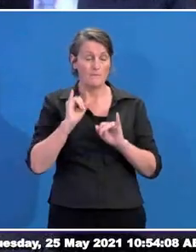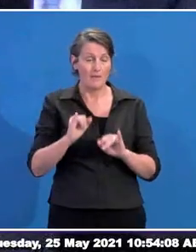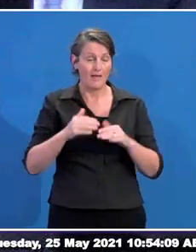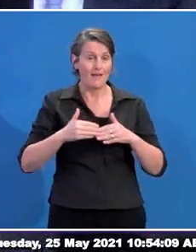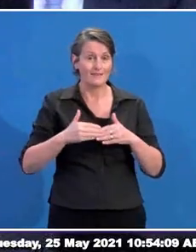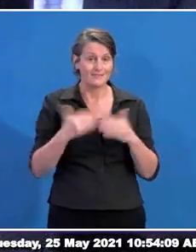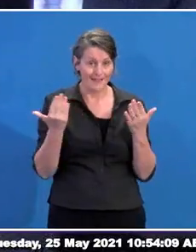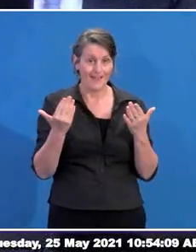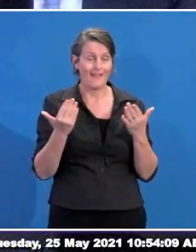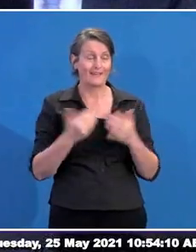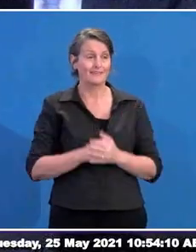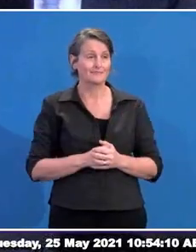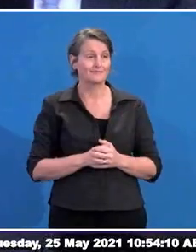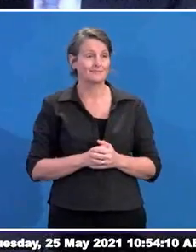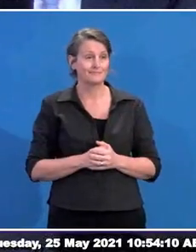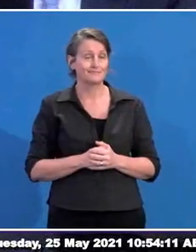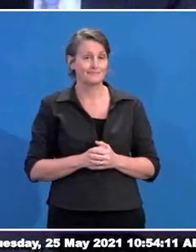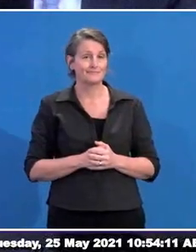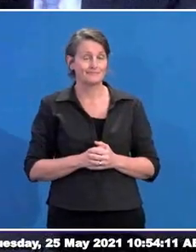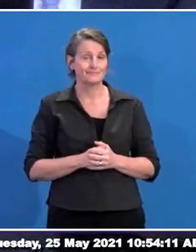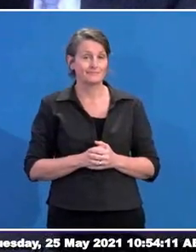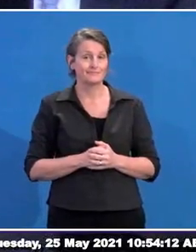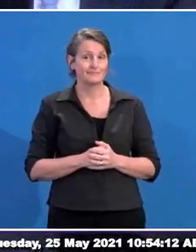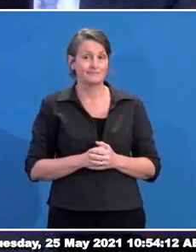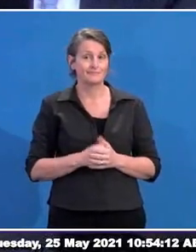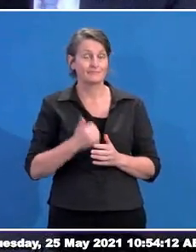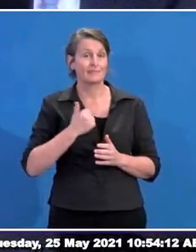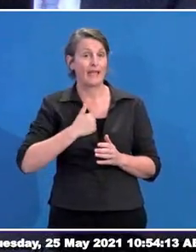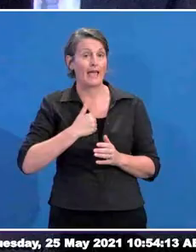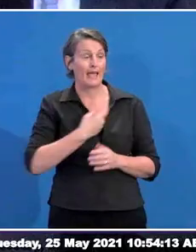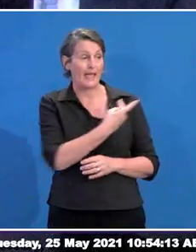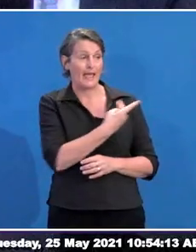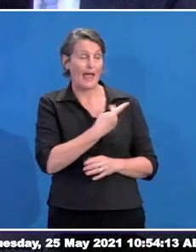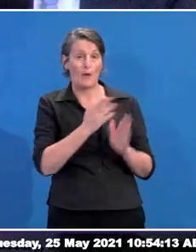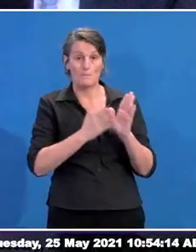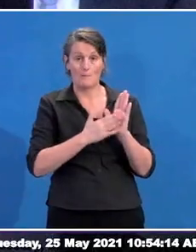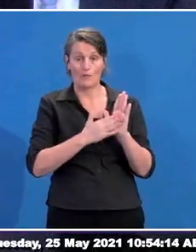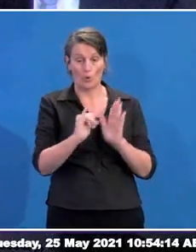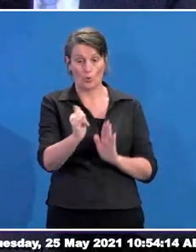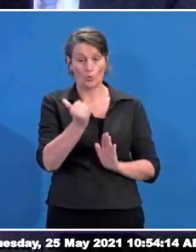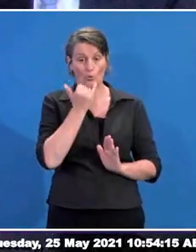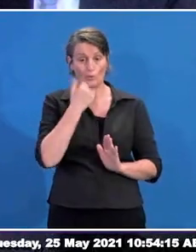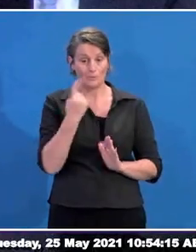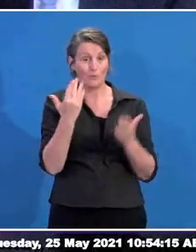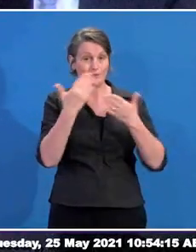So, our mother called me one evening and said,